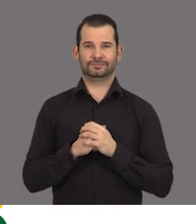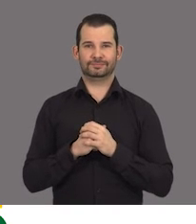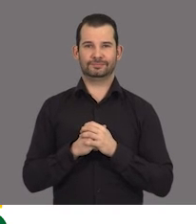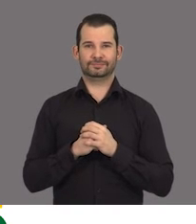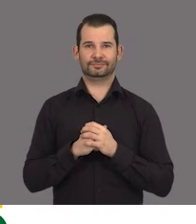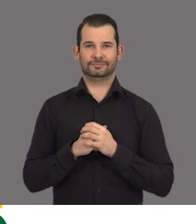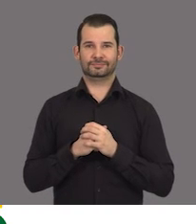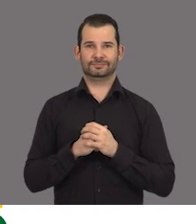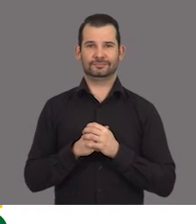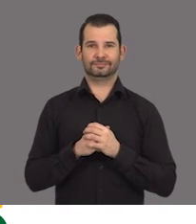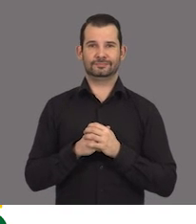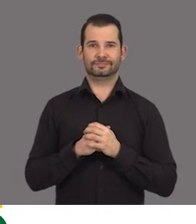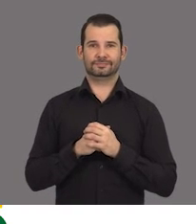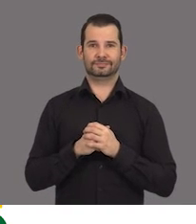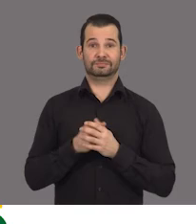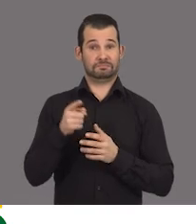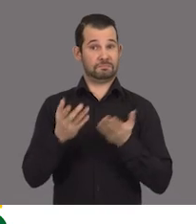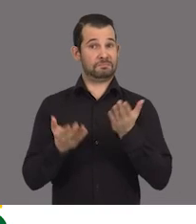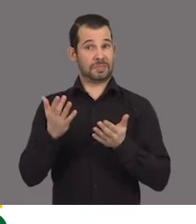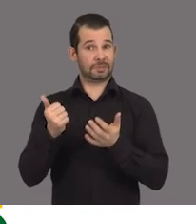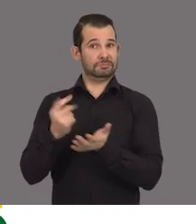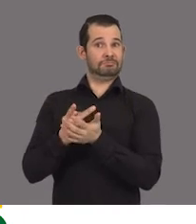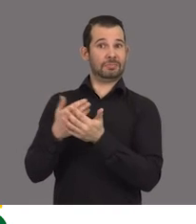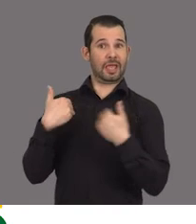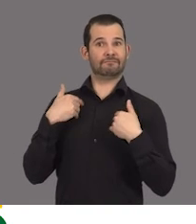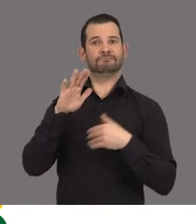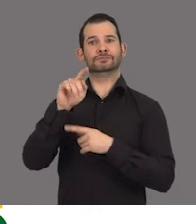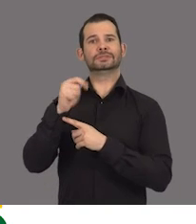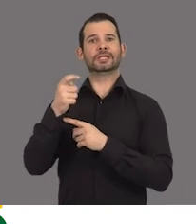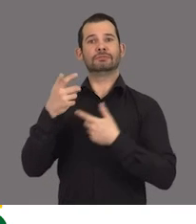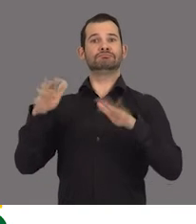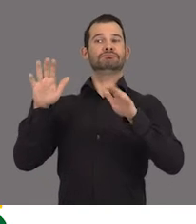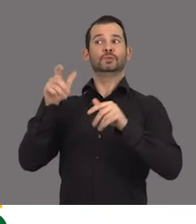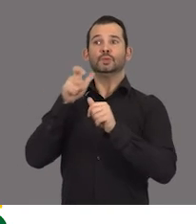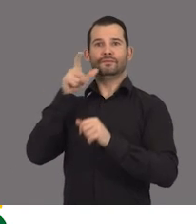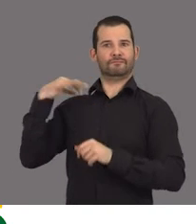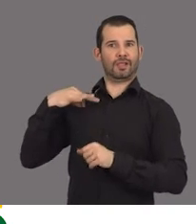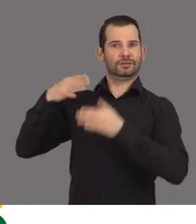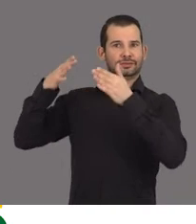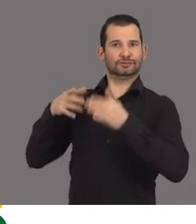You may be eligible to have your taxes done by a volunteer at a free